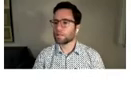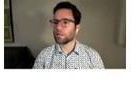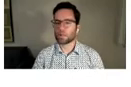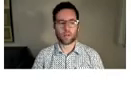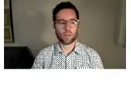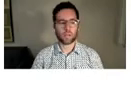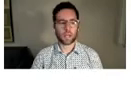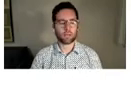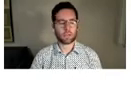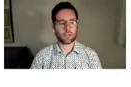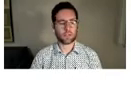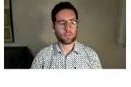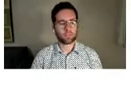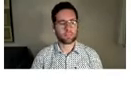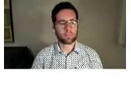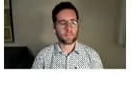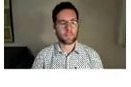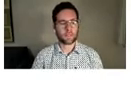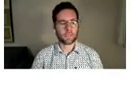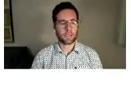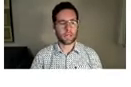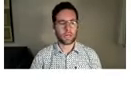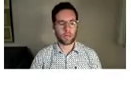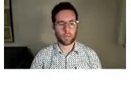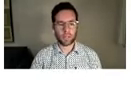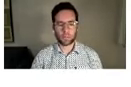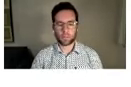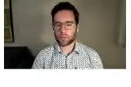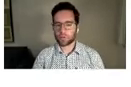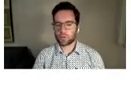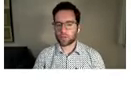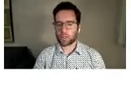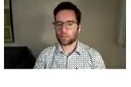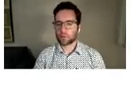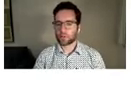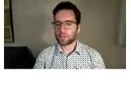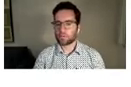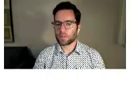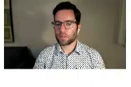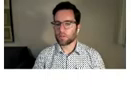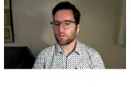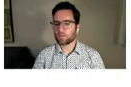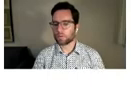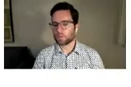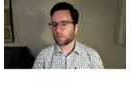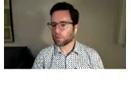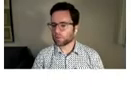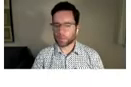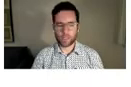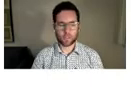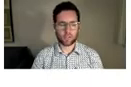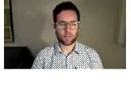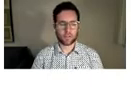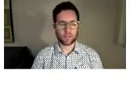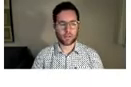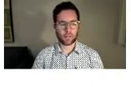in their own language. we helped produce 14 videos from various locations throughout the archipelago